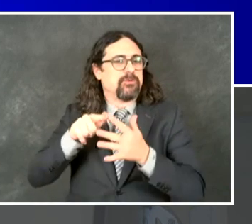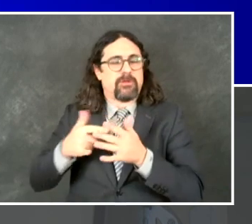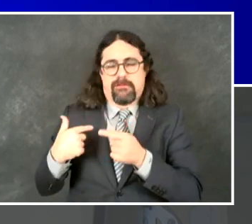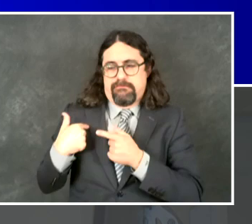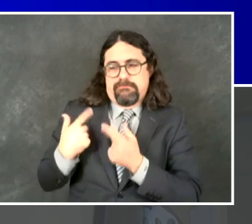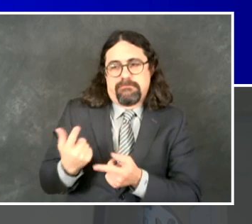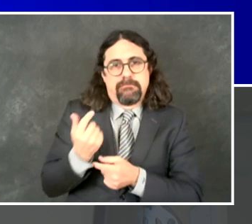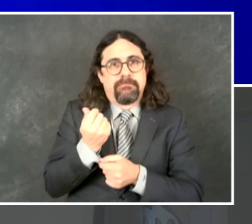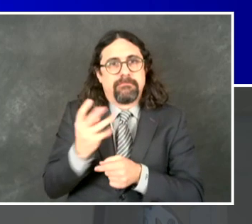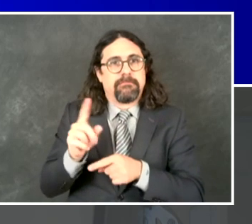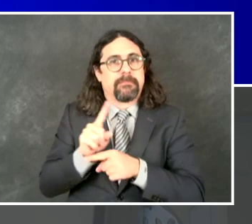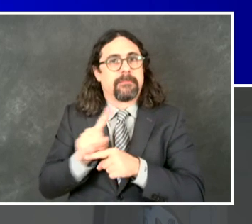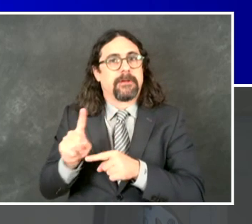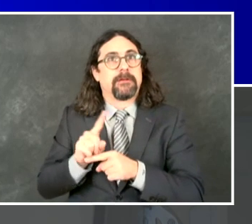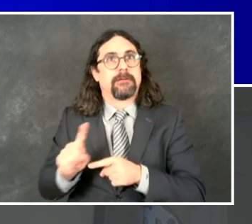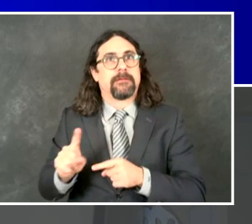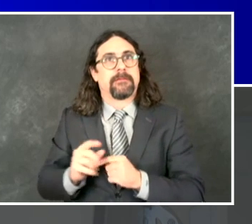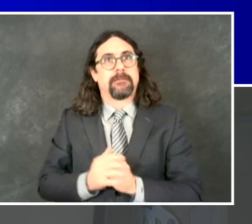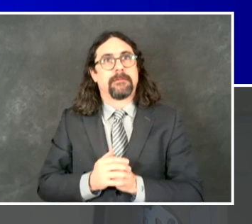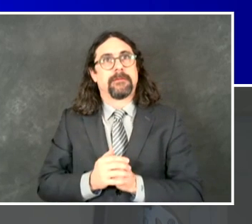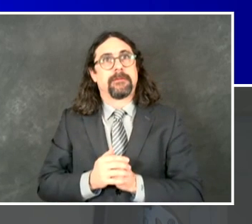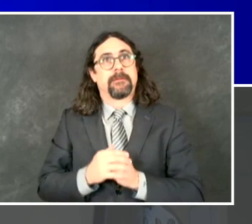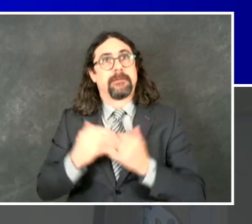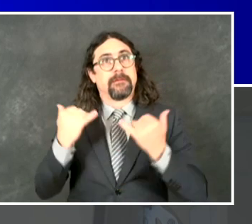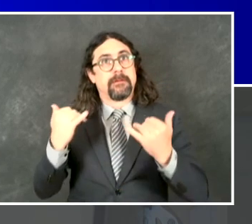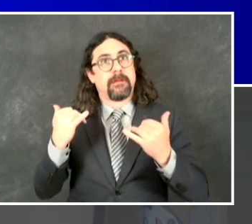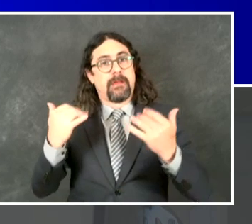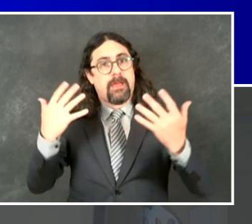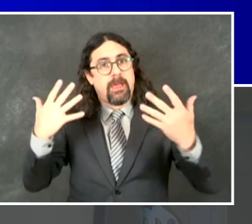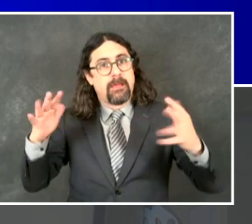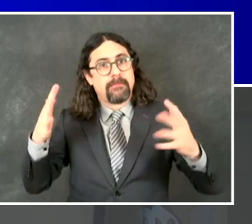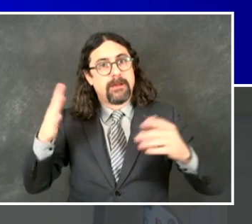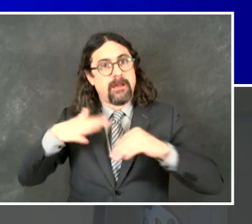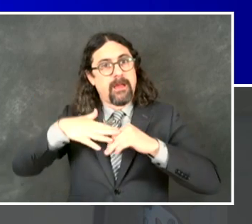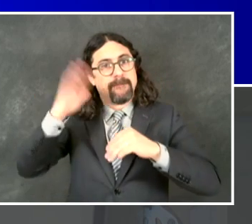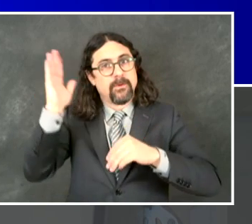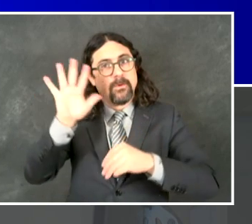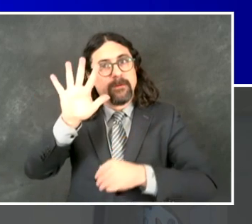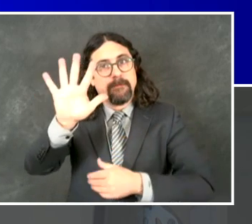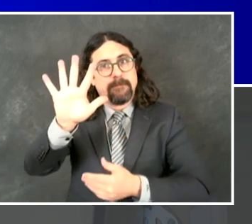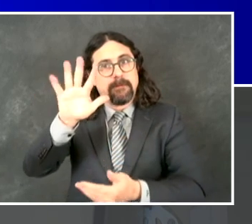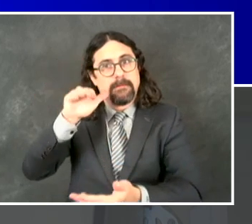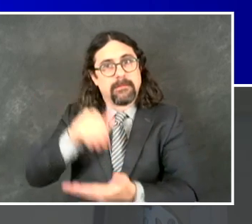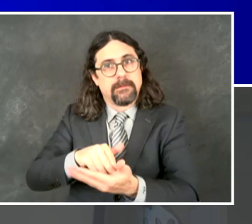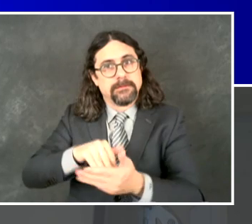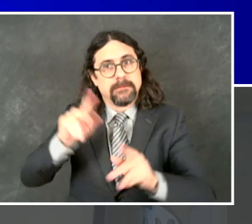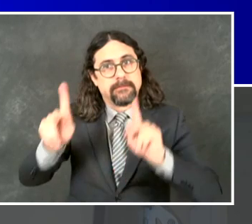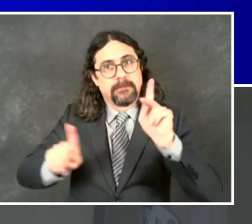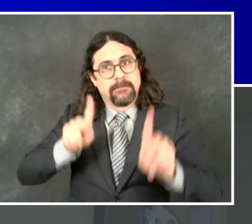WEEKS AGO, THERE HAVBEE ENN OW